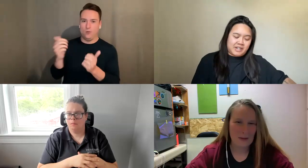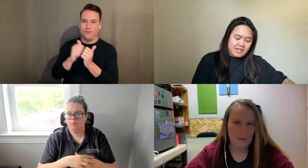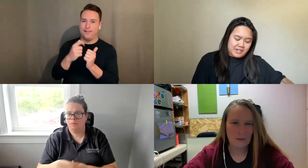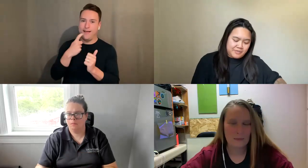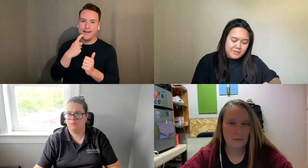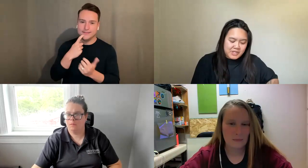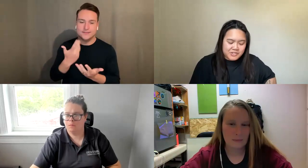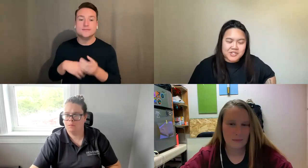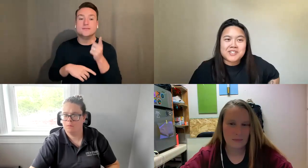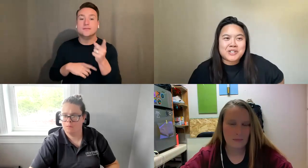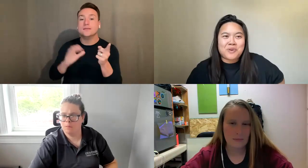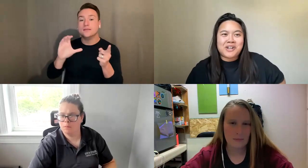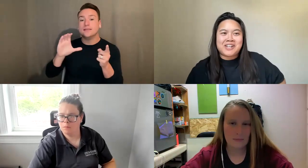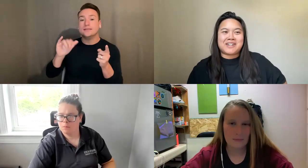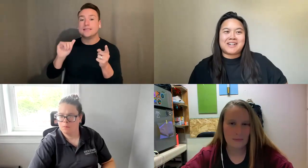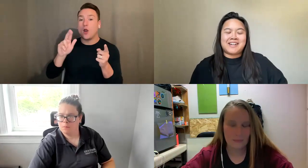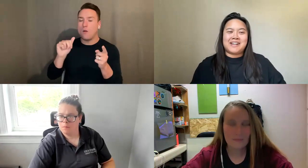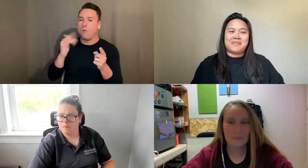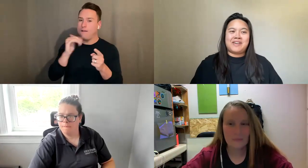Maybe let's just continue on here.